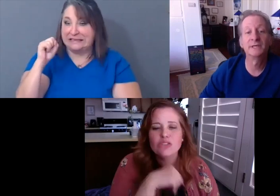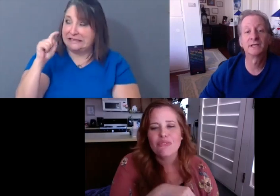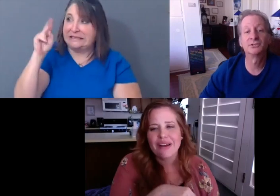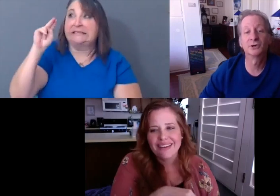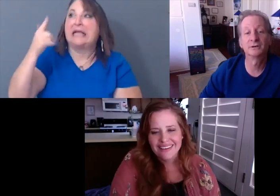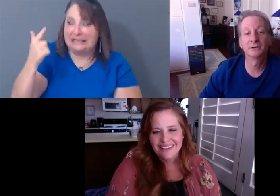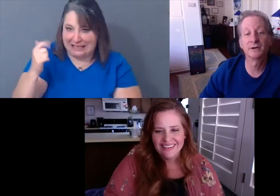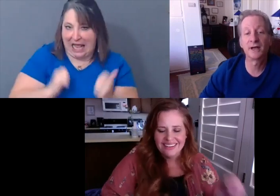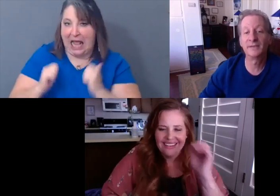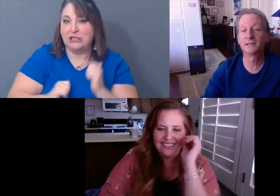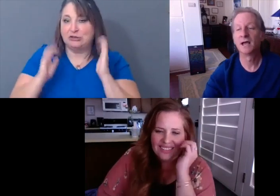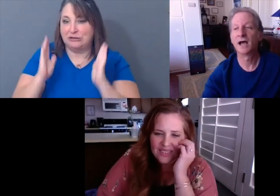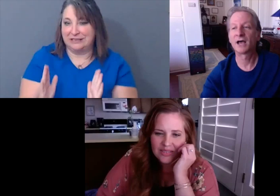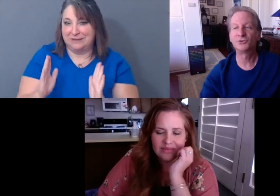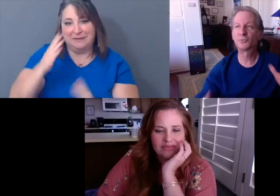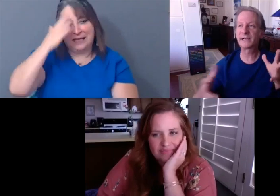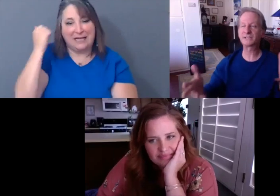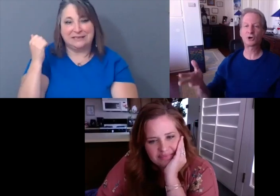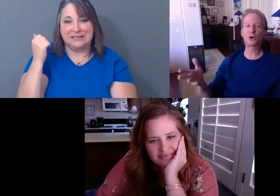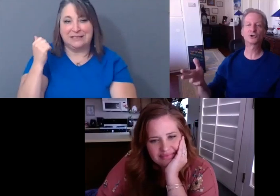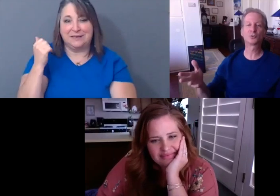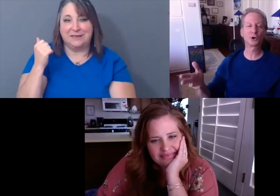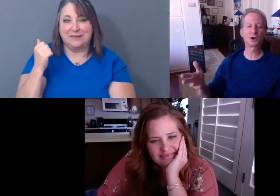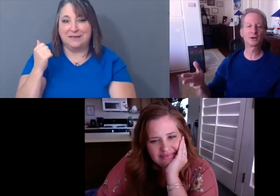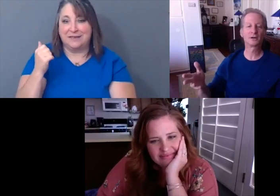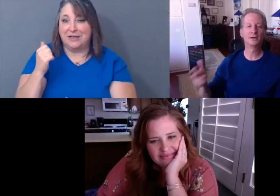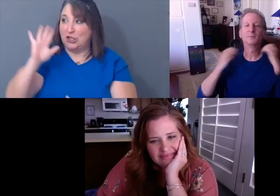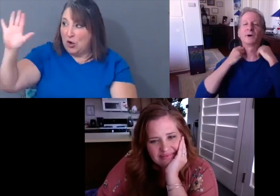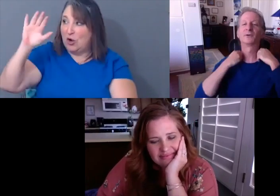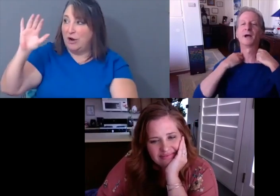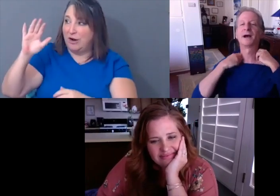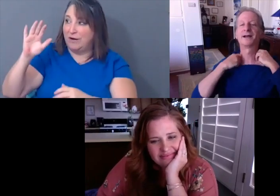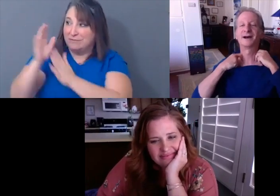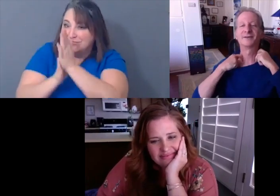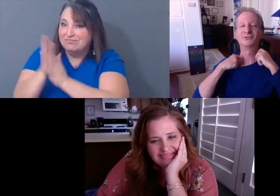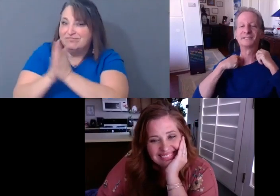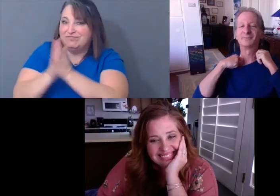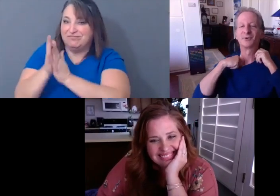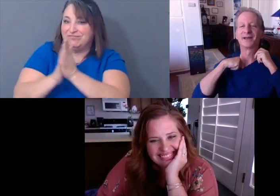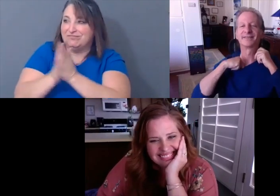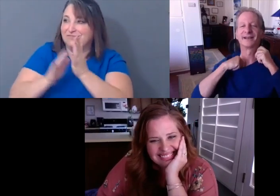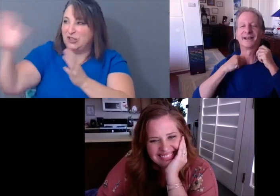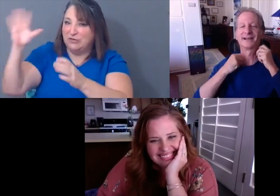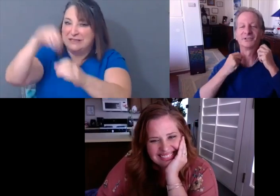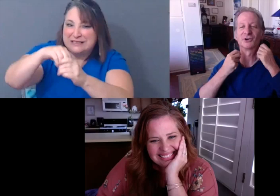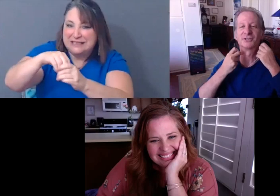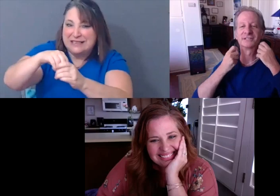because you're, I mean, you bring it to all your work. By the way, you said breaths, and I had to show you this.